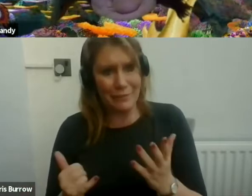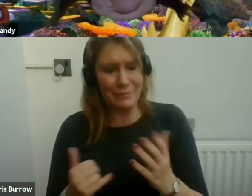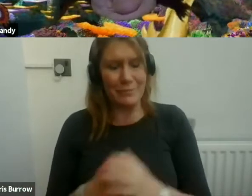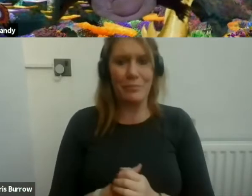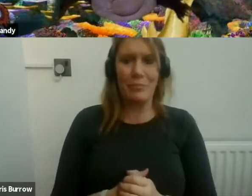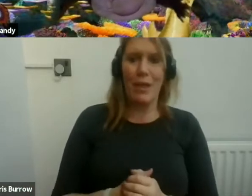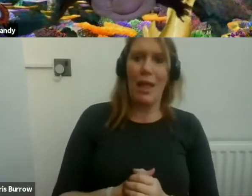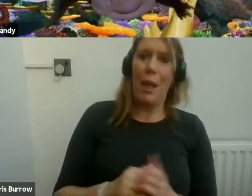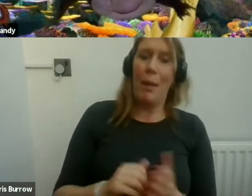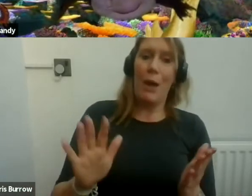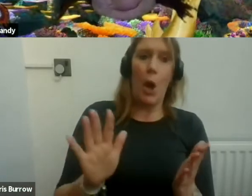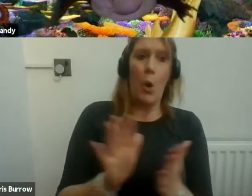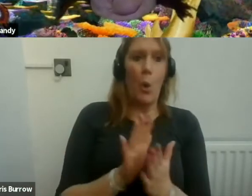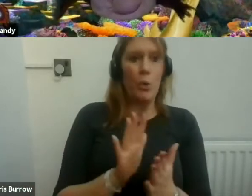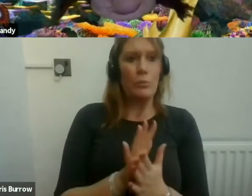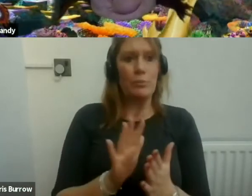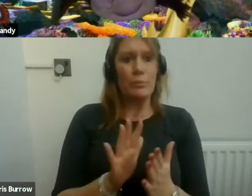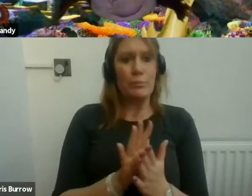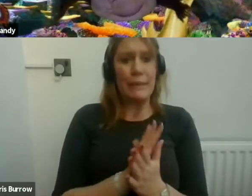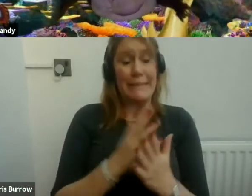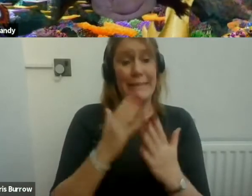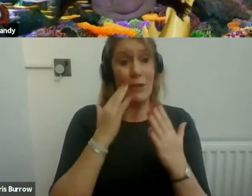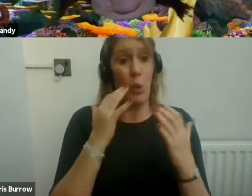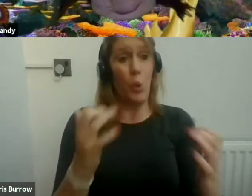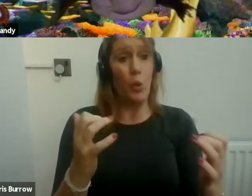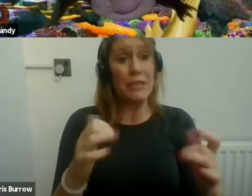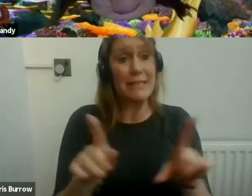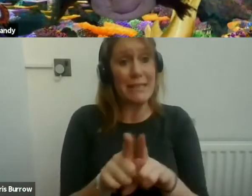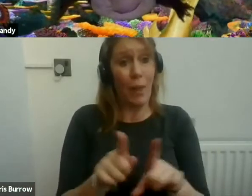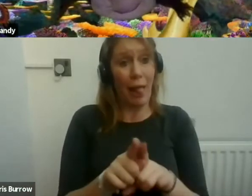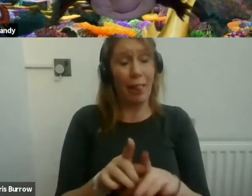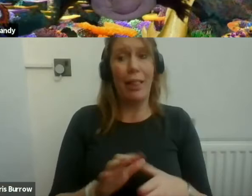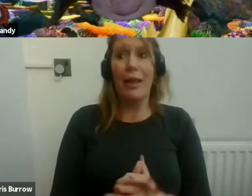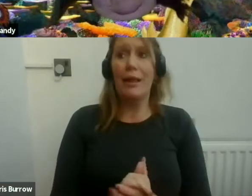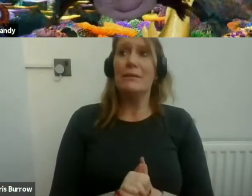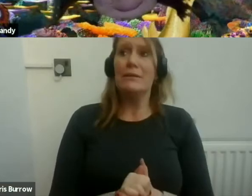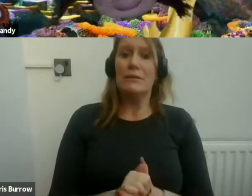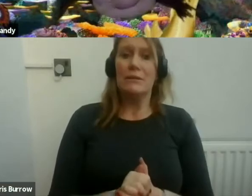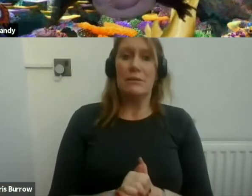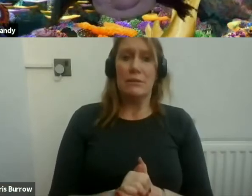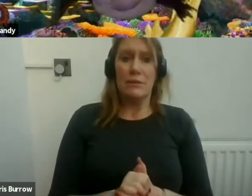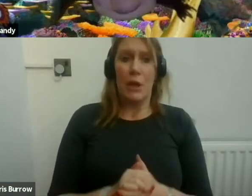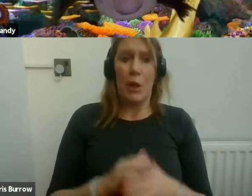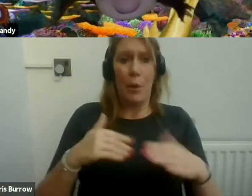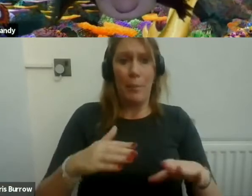us as audience. You have been acting for a long time, Mandy, how many years have you been acting?